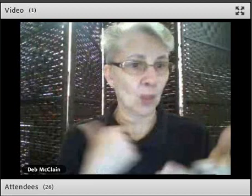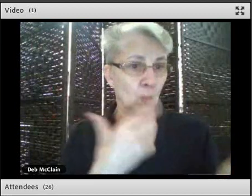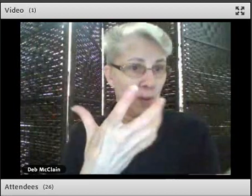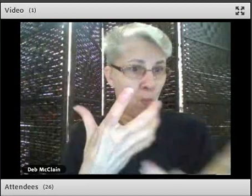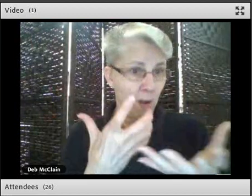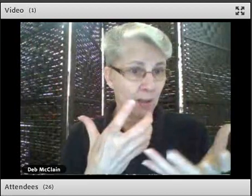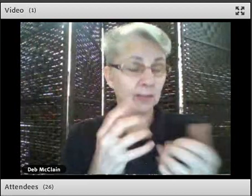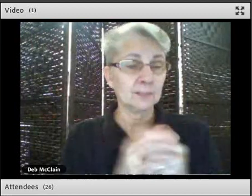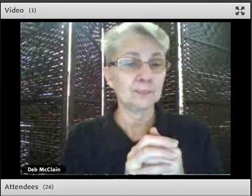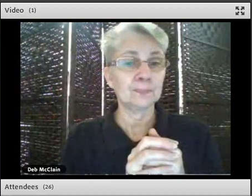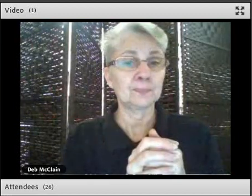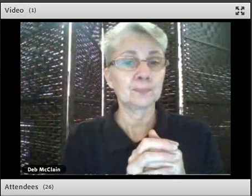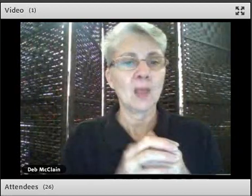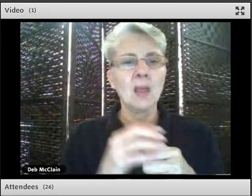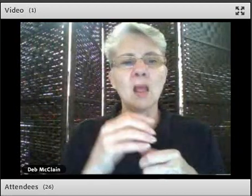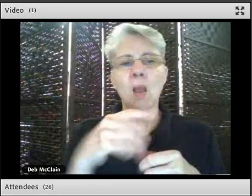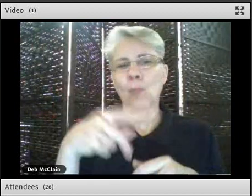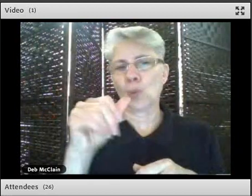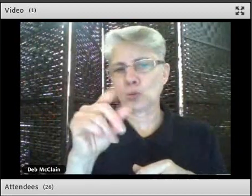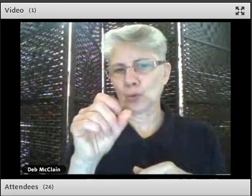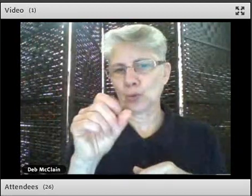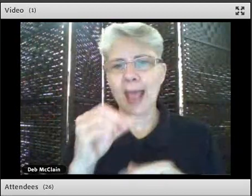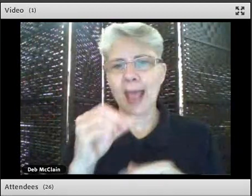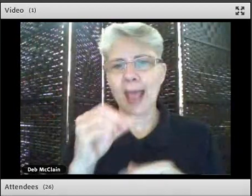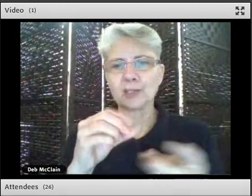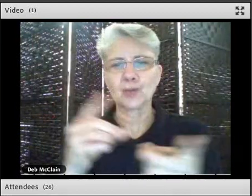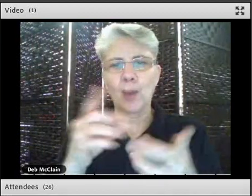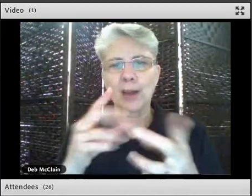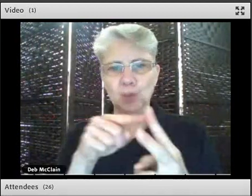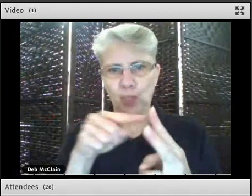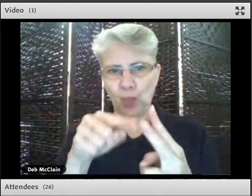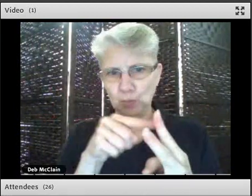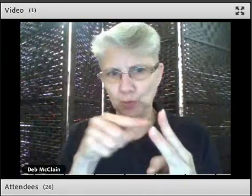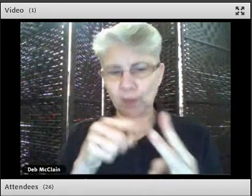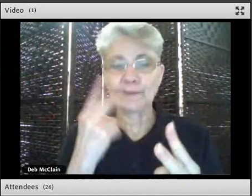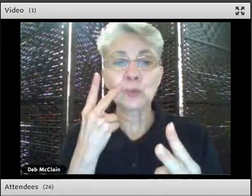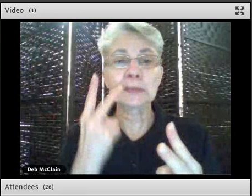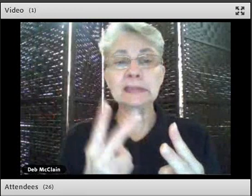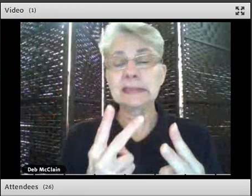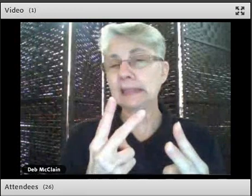If you see somebody whose function is assistant